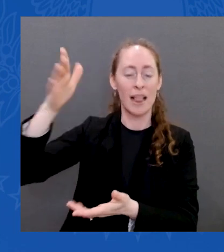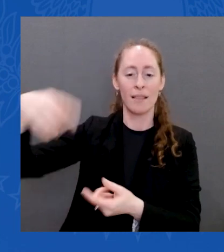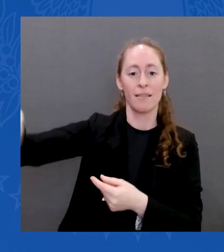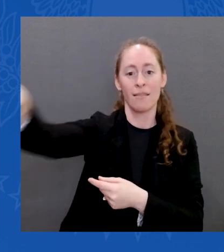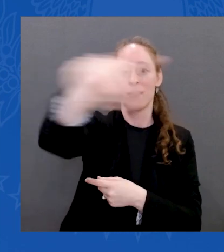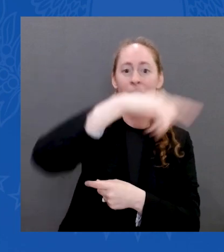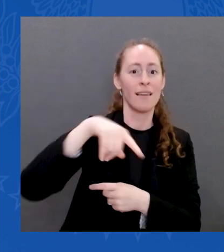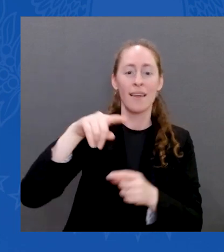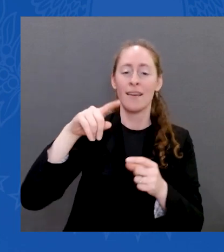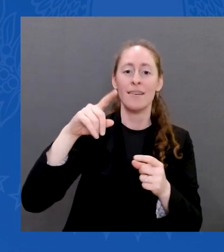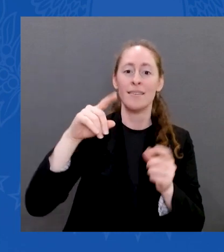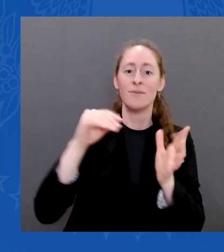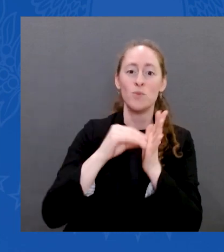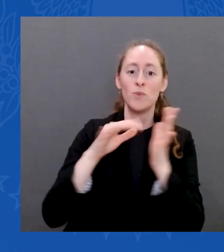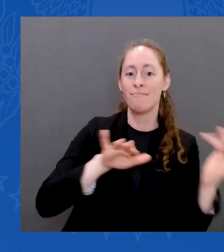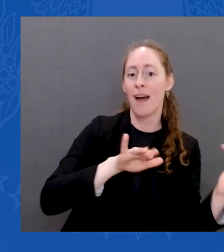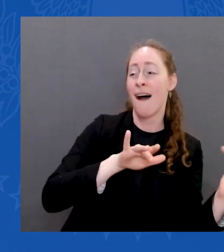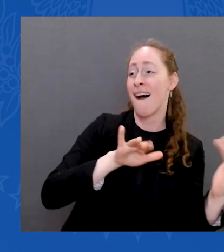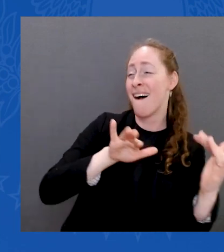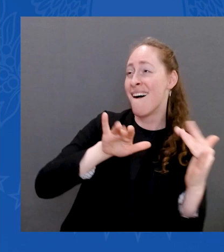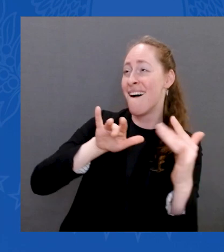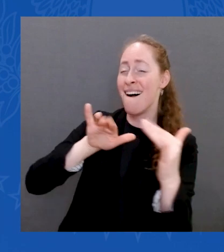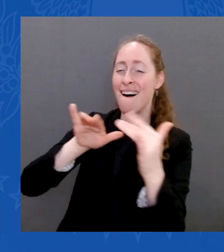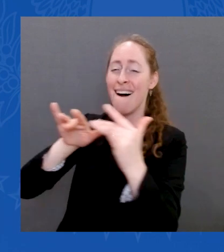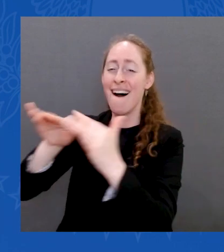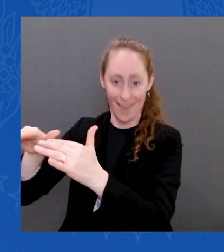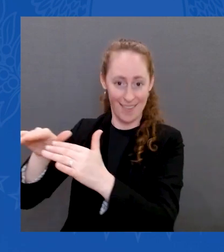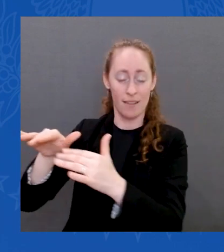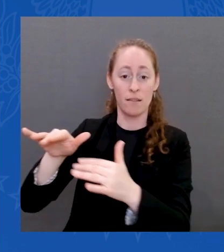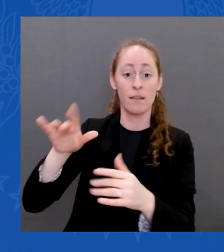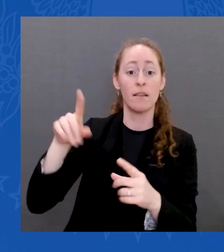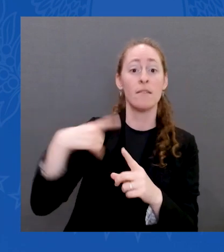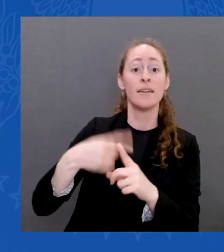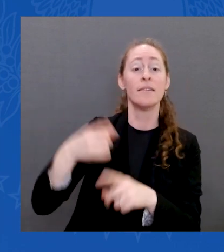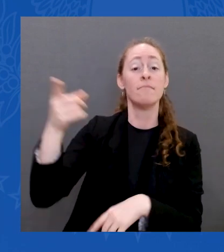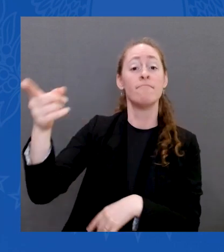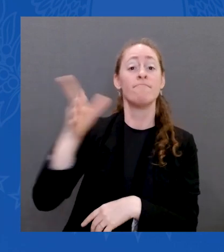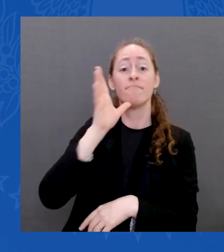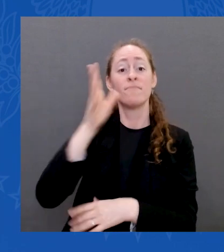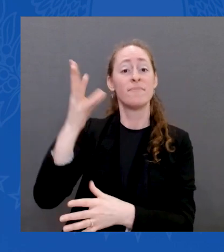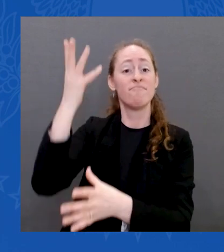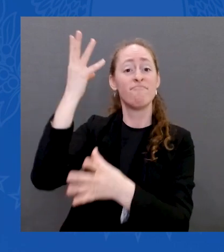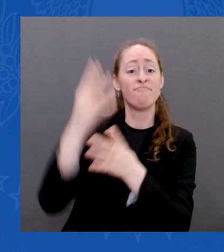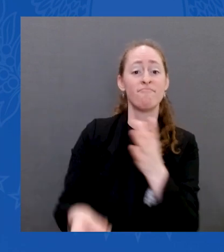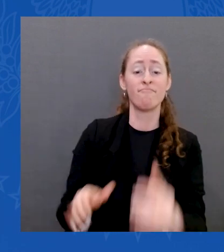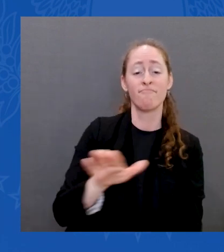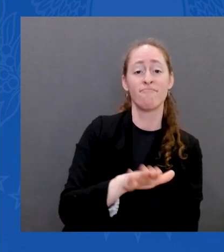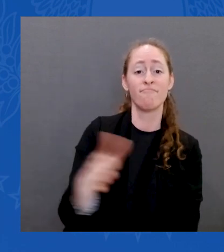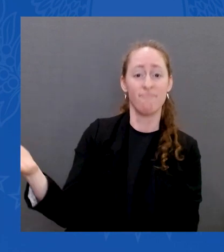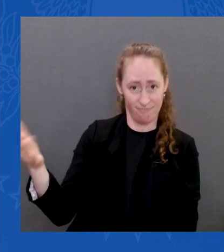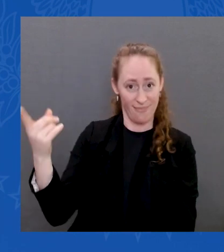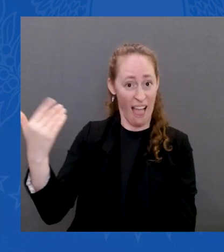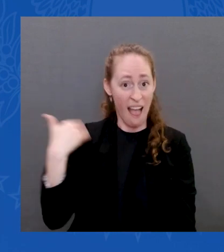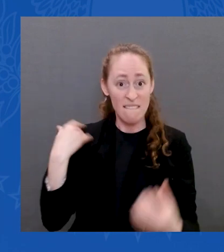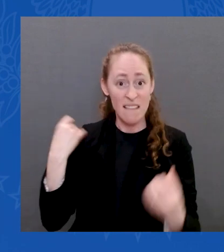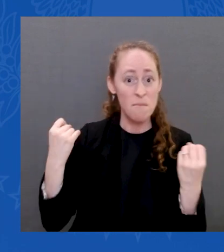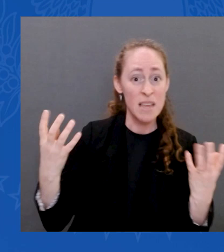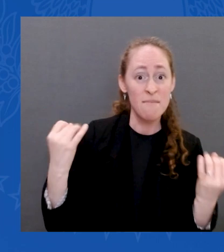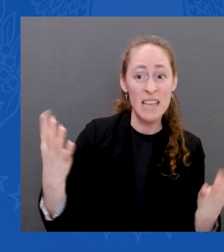but what I inherited from her -- and what I still have to this day -- is that bell.